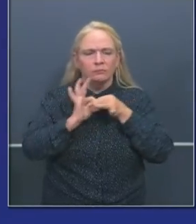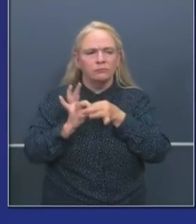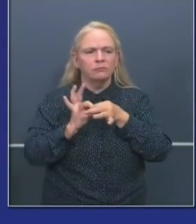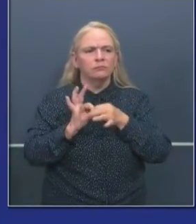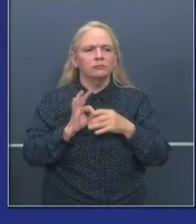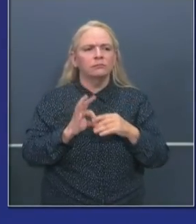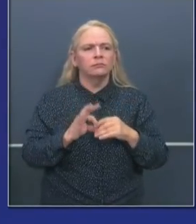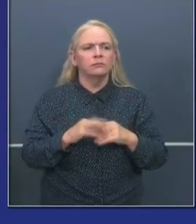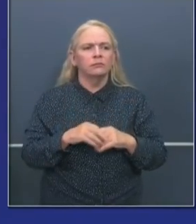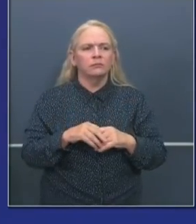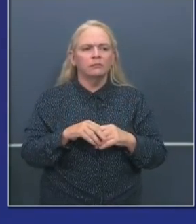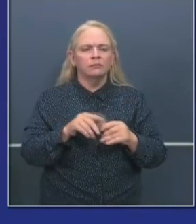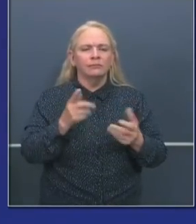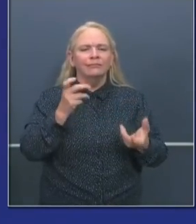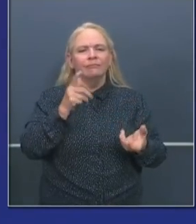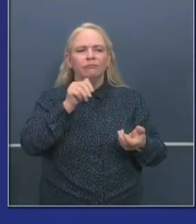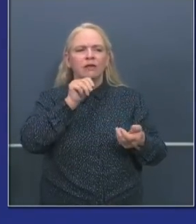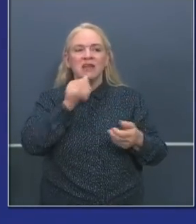AND ENFORCEMENT ACTION THAT WE